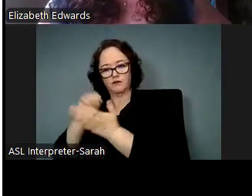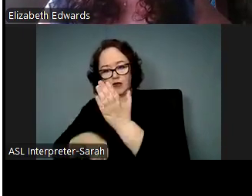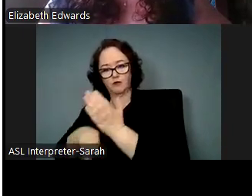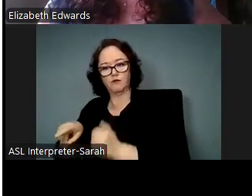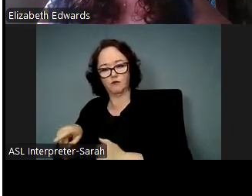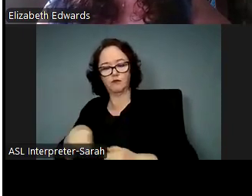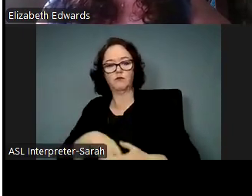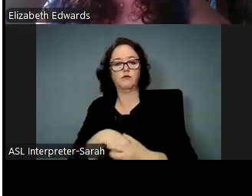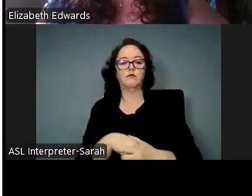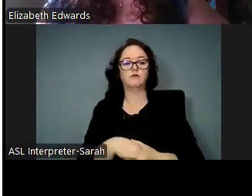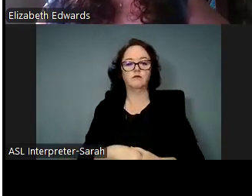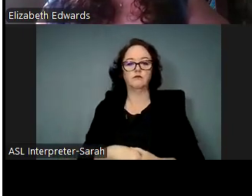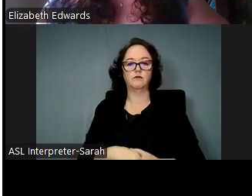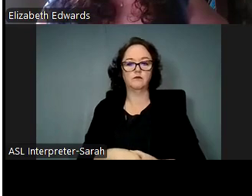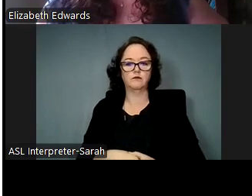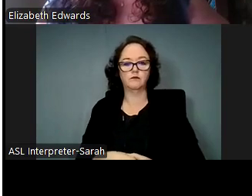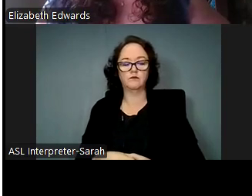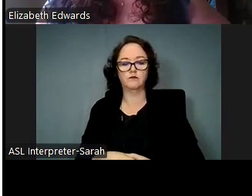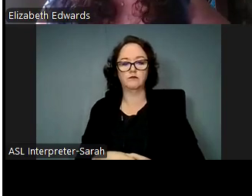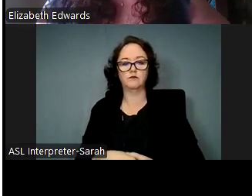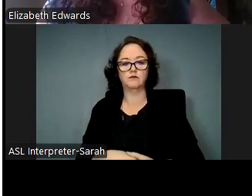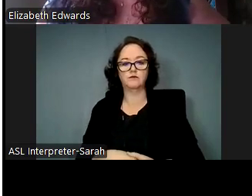I mentioned at the beginning of this section, "Commenting on